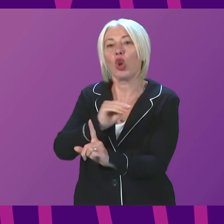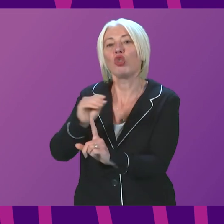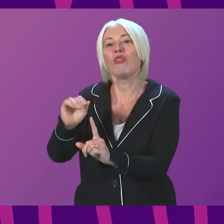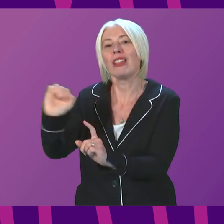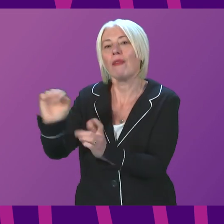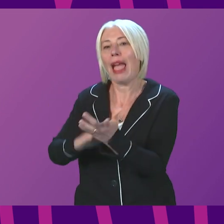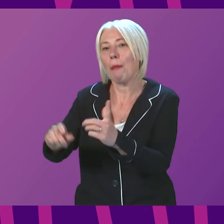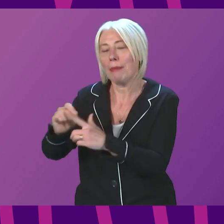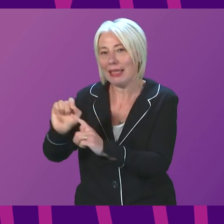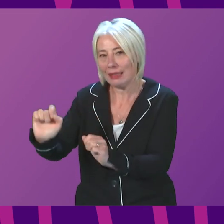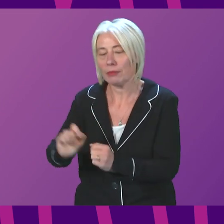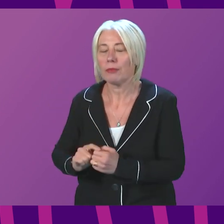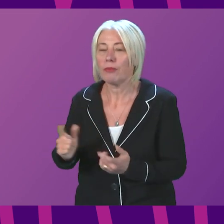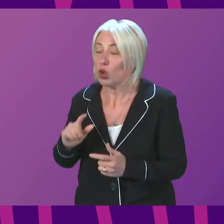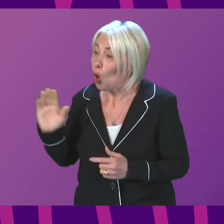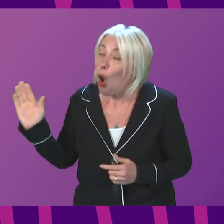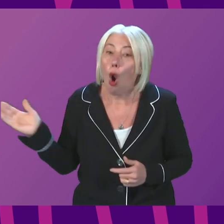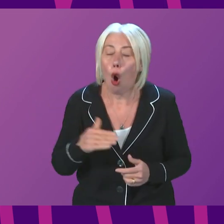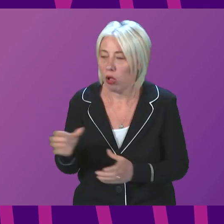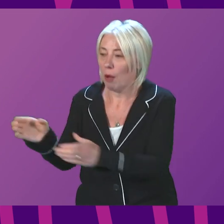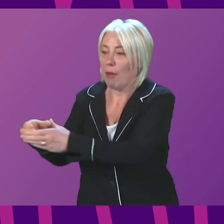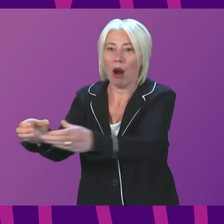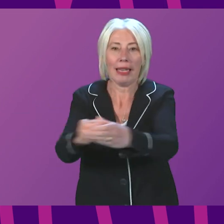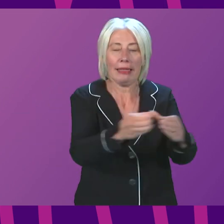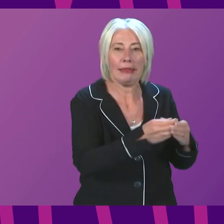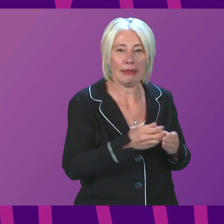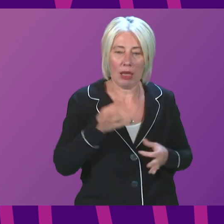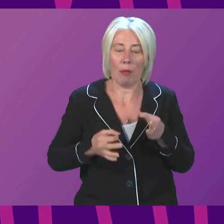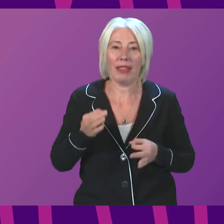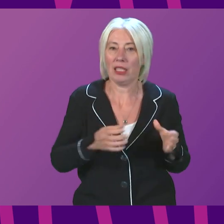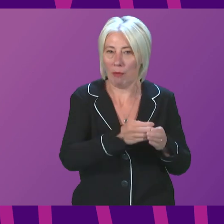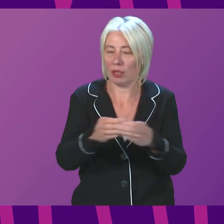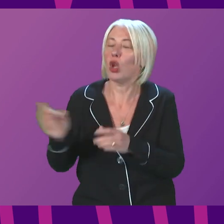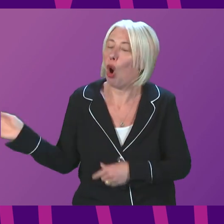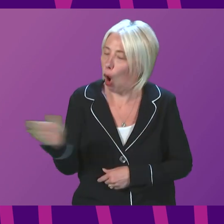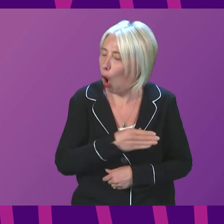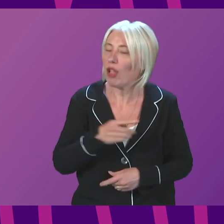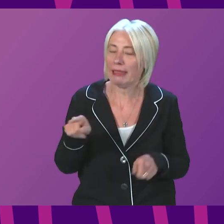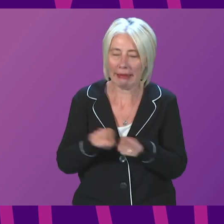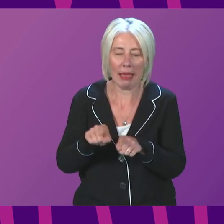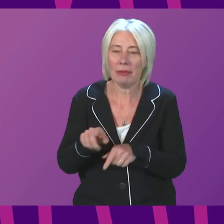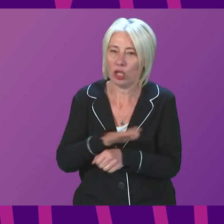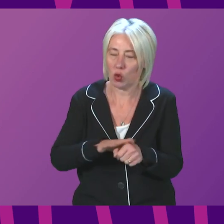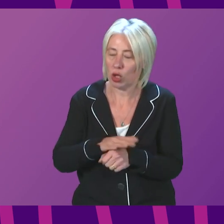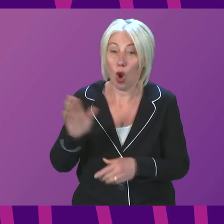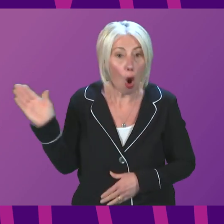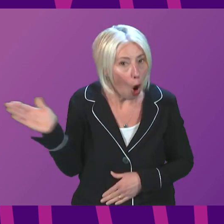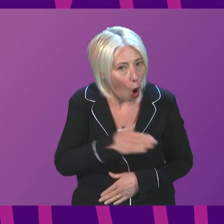All parties have faced that and all parties have been criticised, including in those cases,